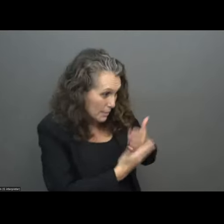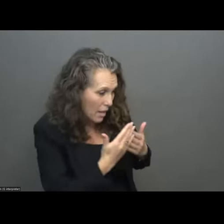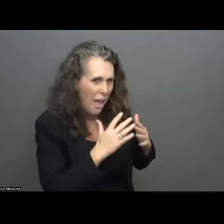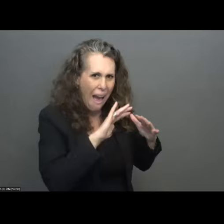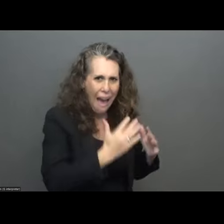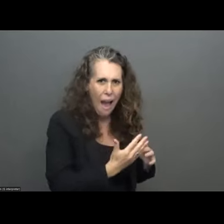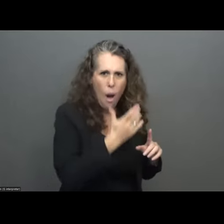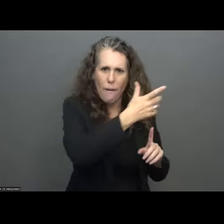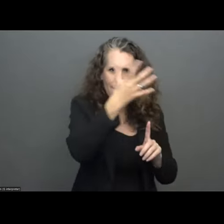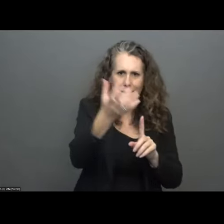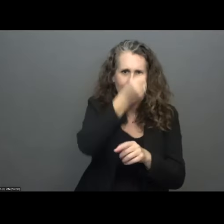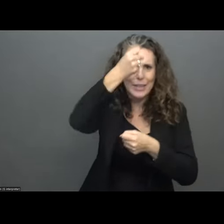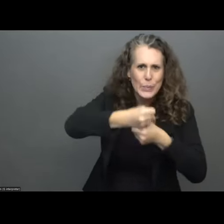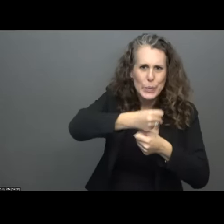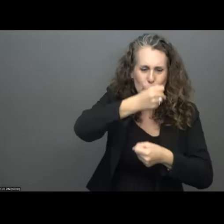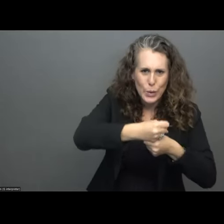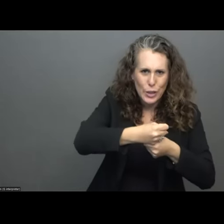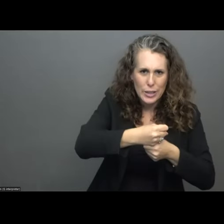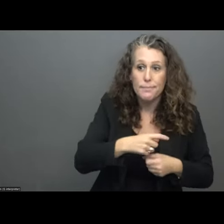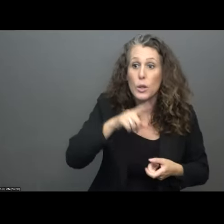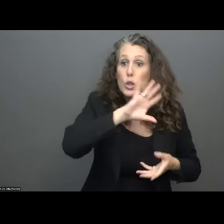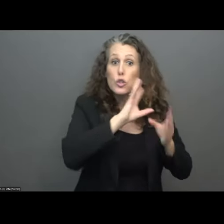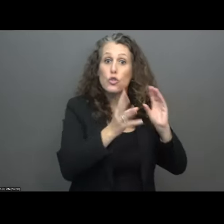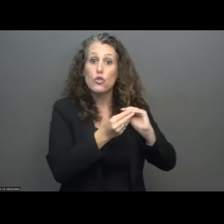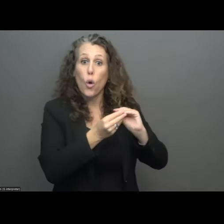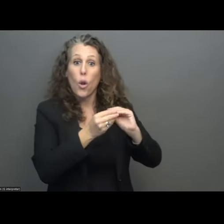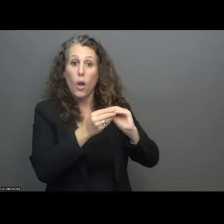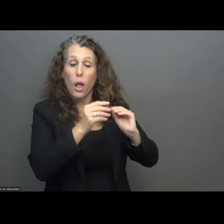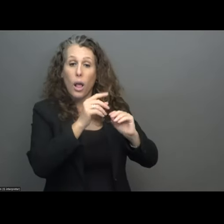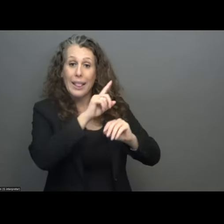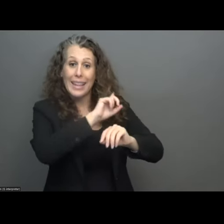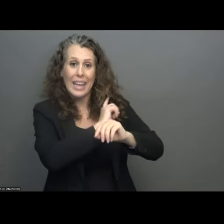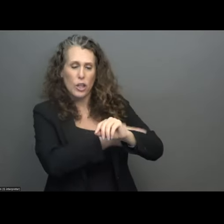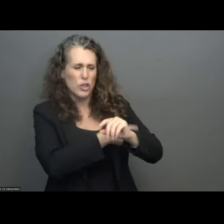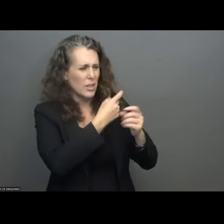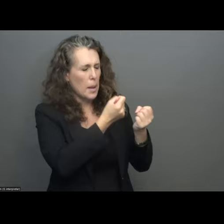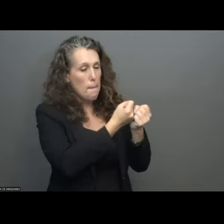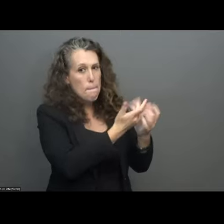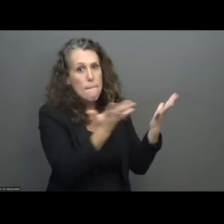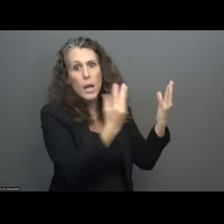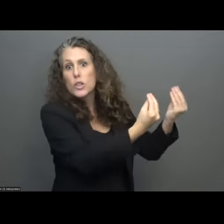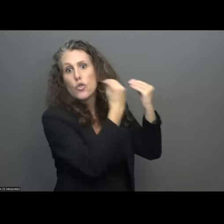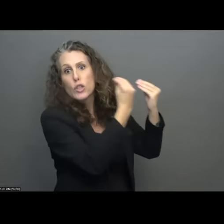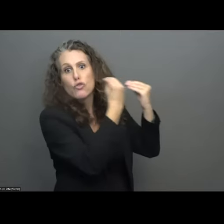really BFM let's have a look at America, city Paula 14:12:22 salary. 14:12:24 Minister typical pastor say send